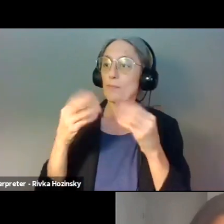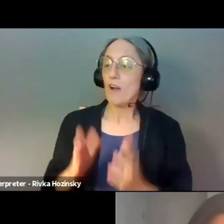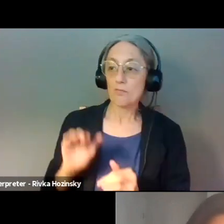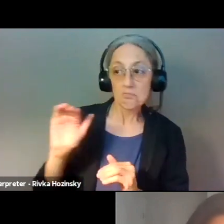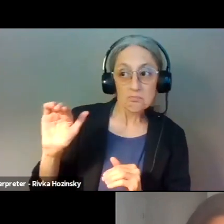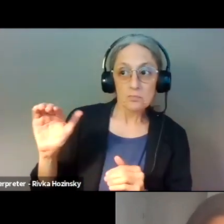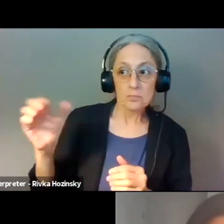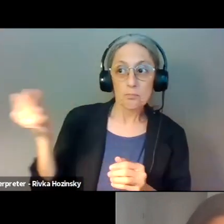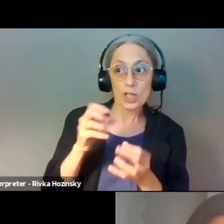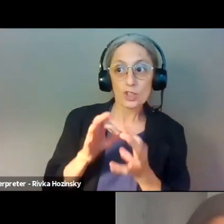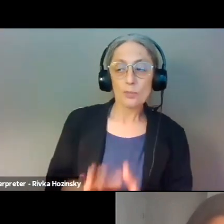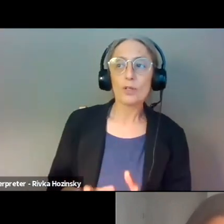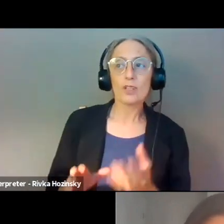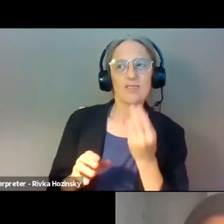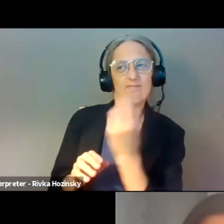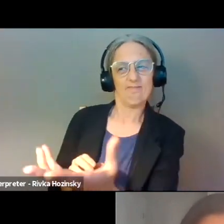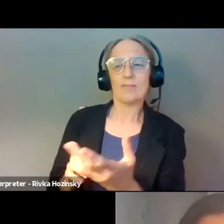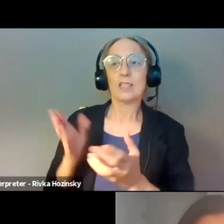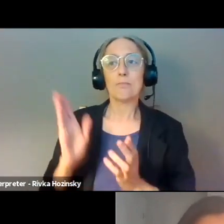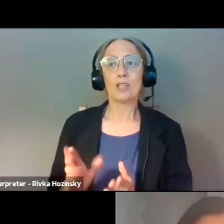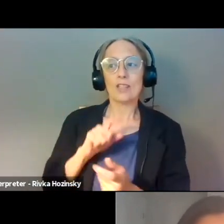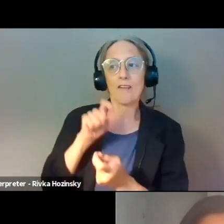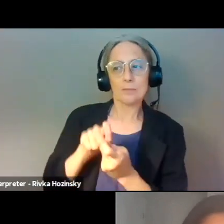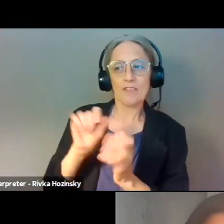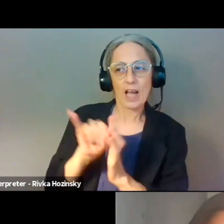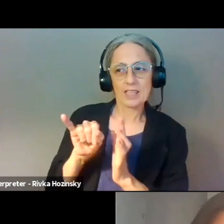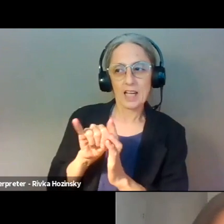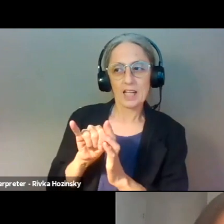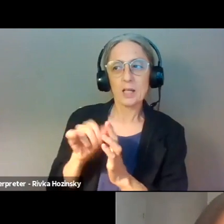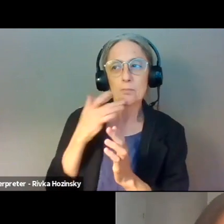we would make that request of asking for someone with that identity